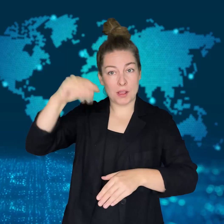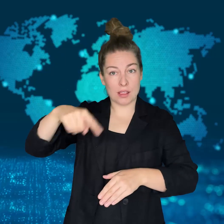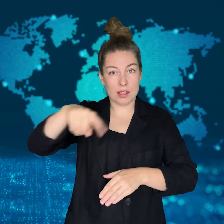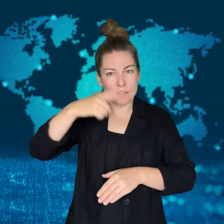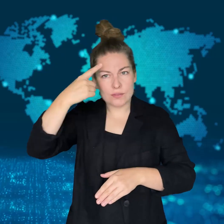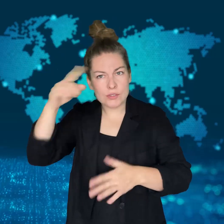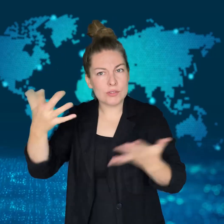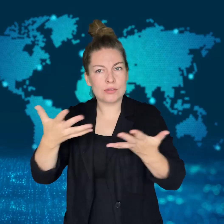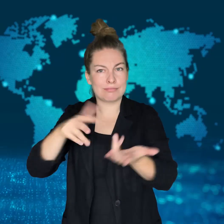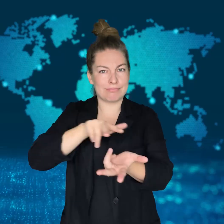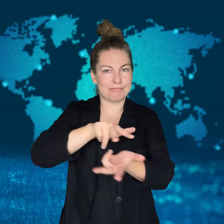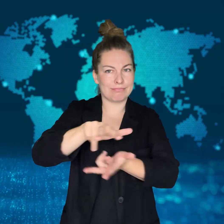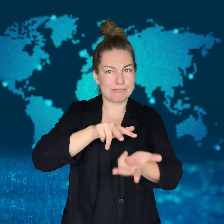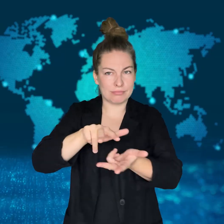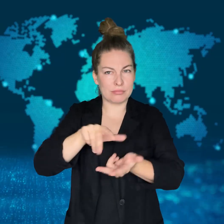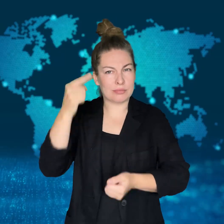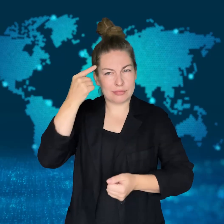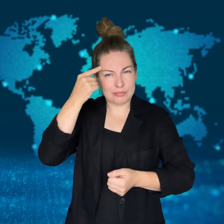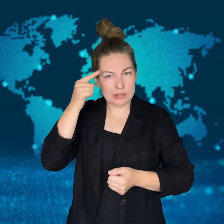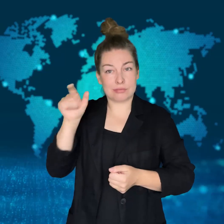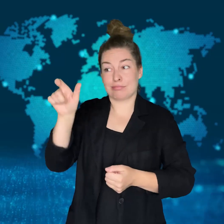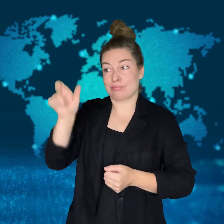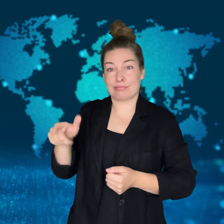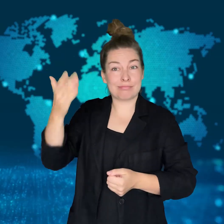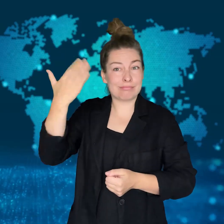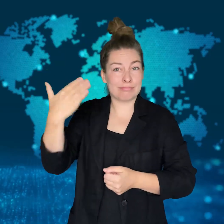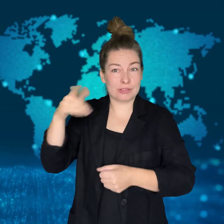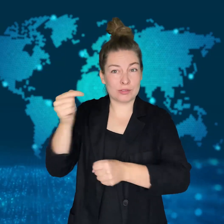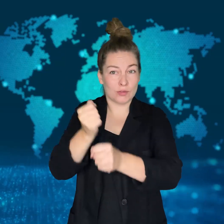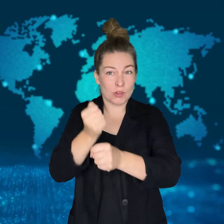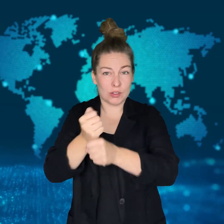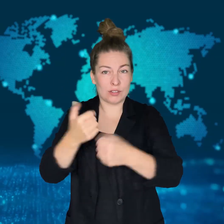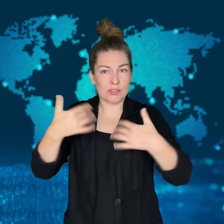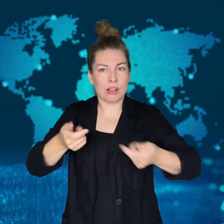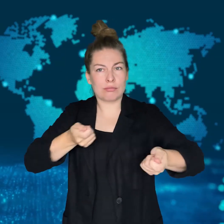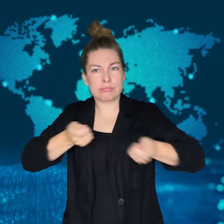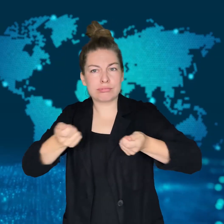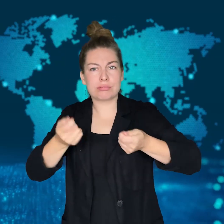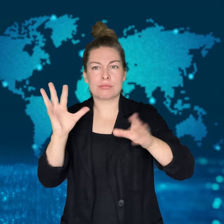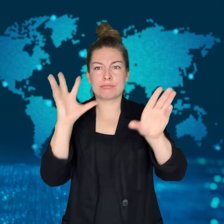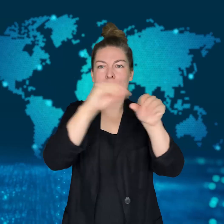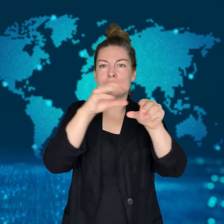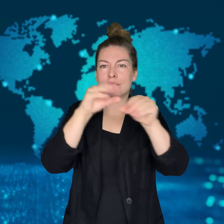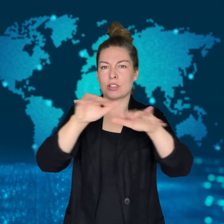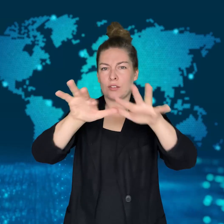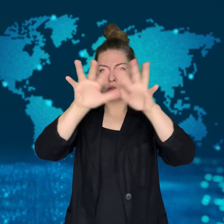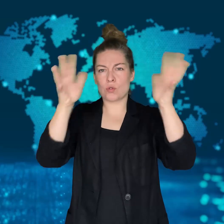It's believed he was a part of organized events around